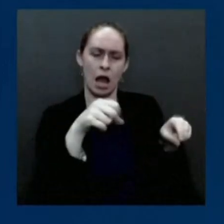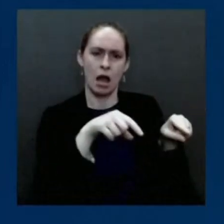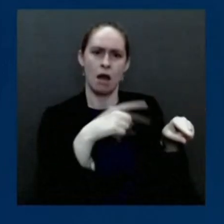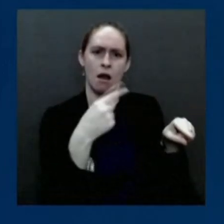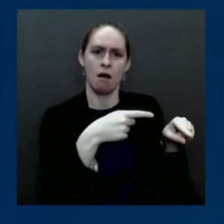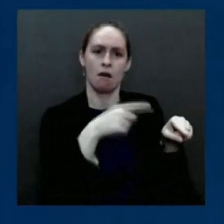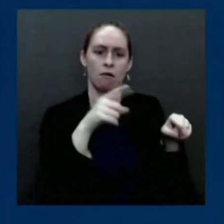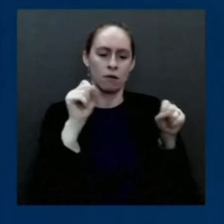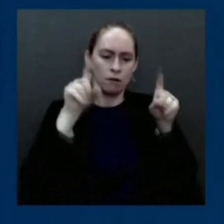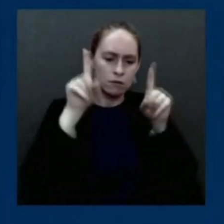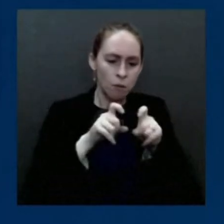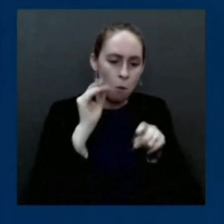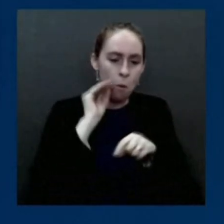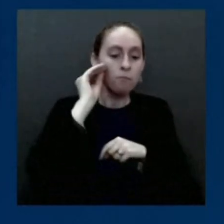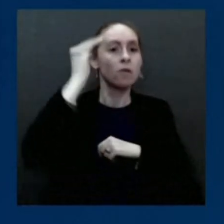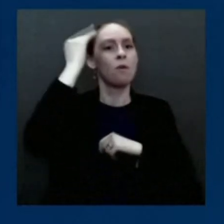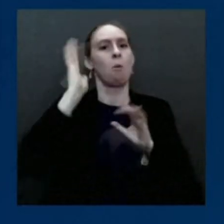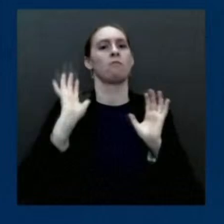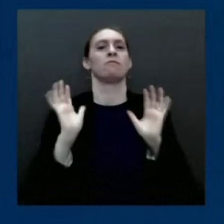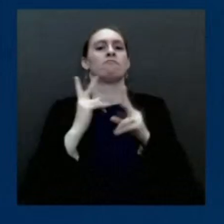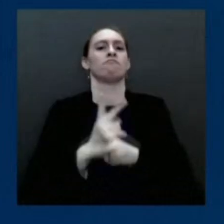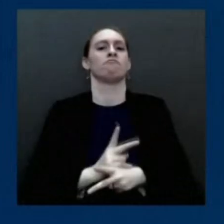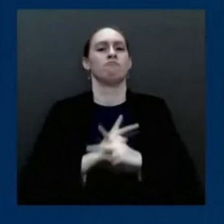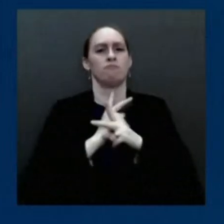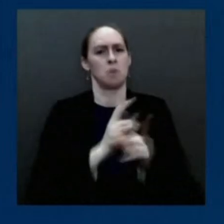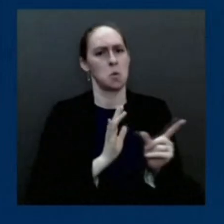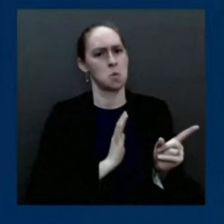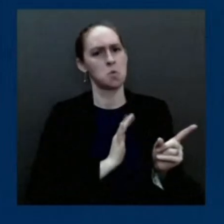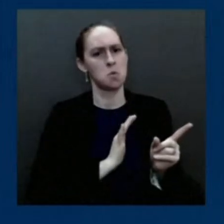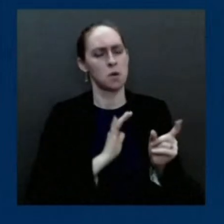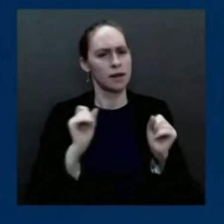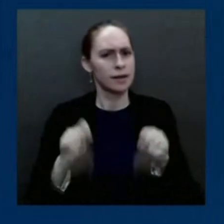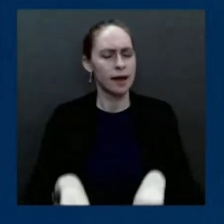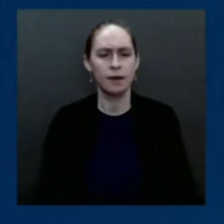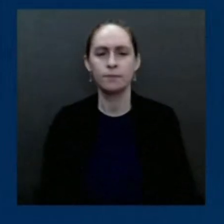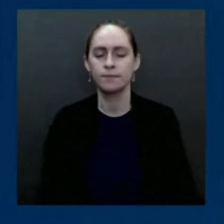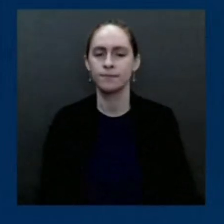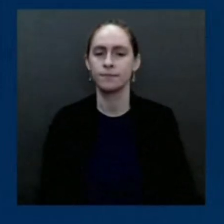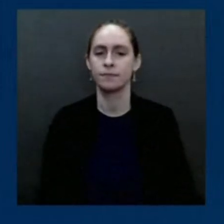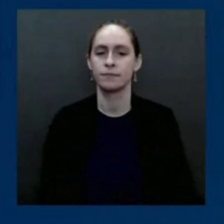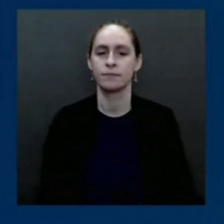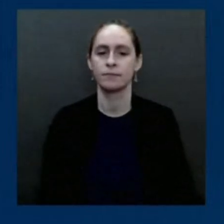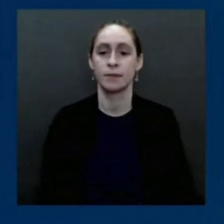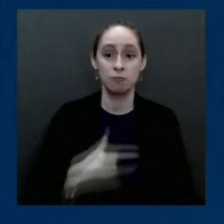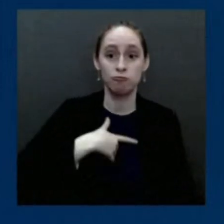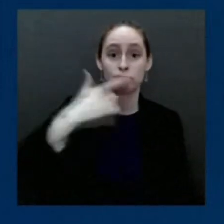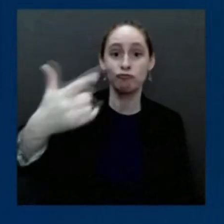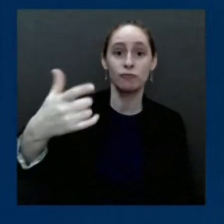STOP THE SPREAD OF COVID-19.